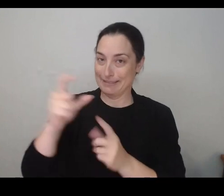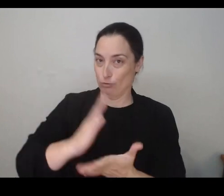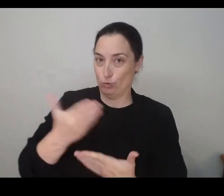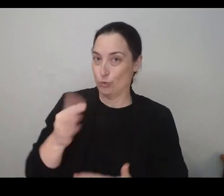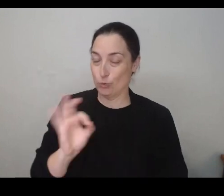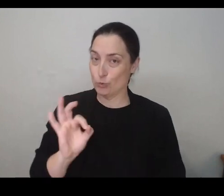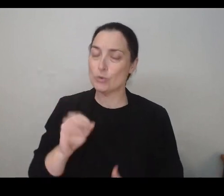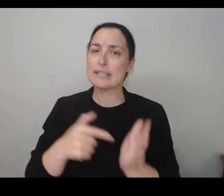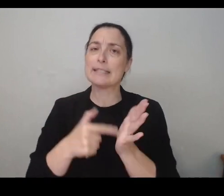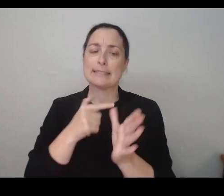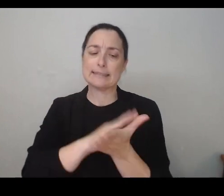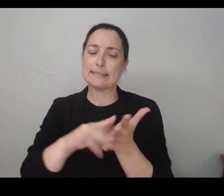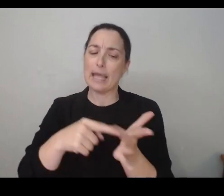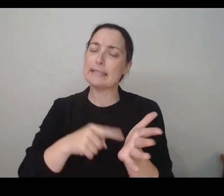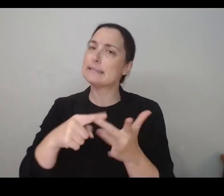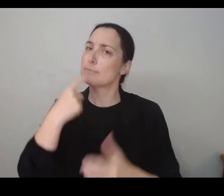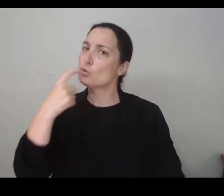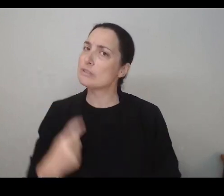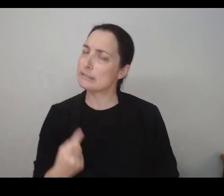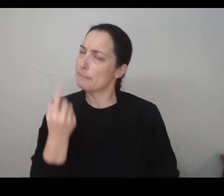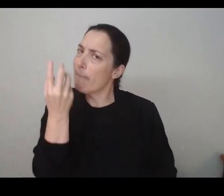hosted an exhibition, I think it was in 20...